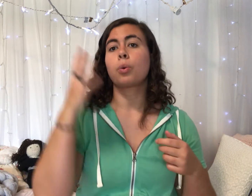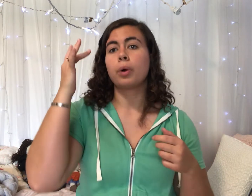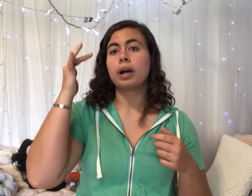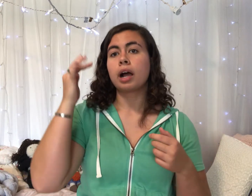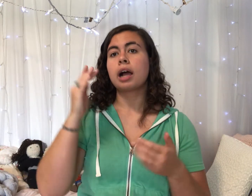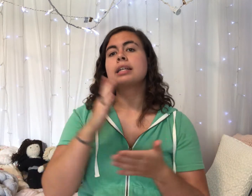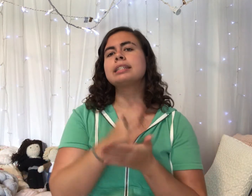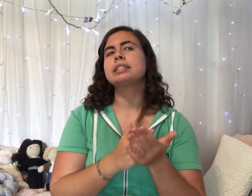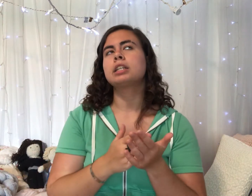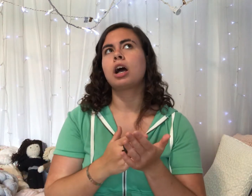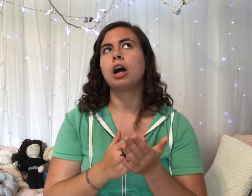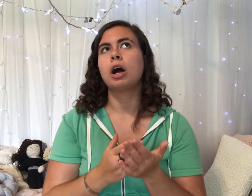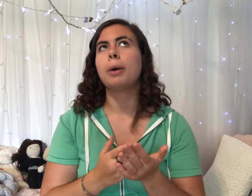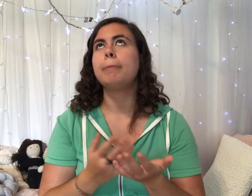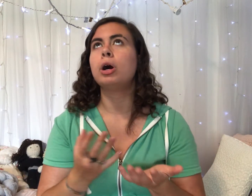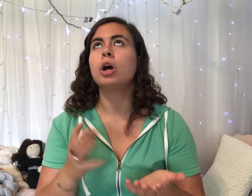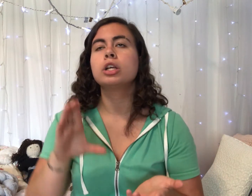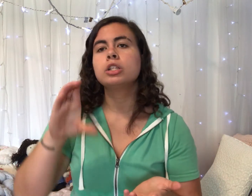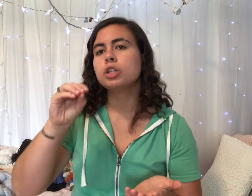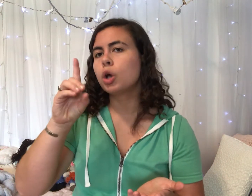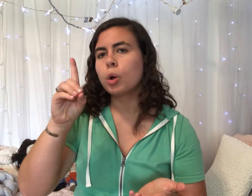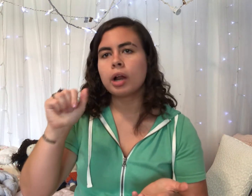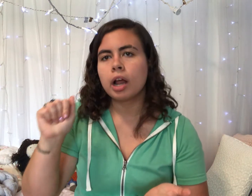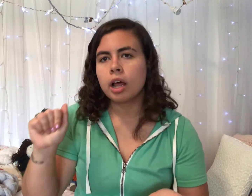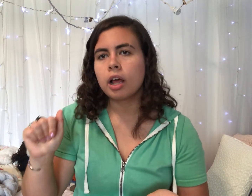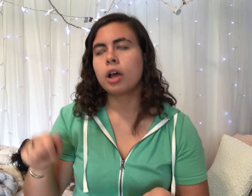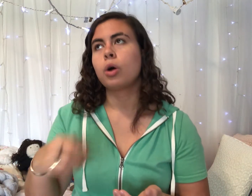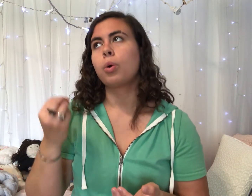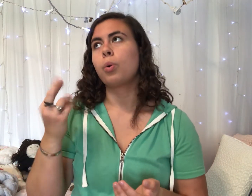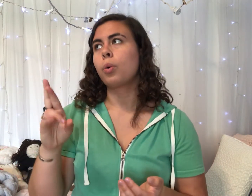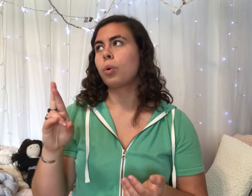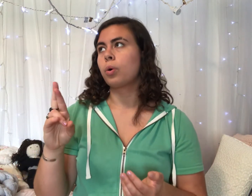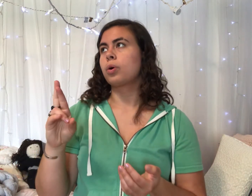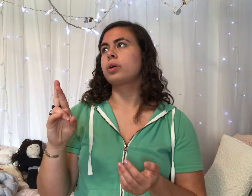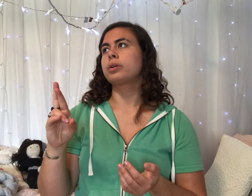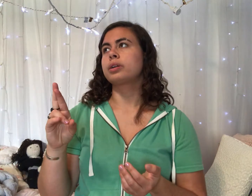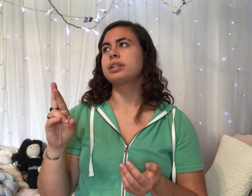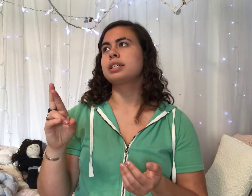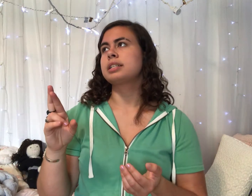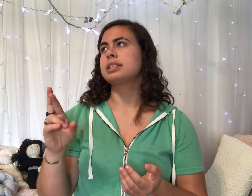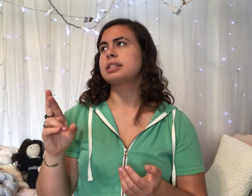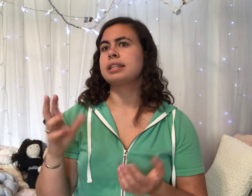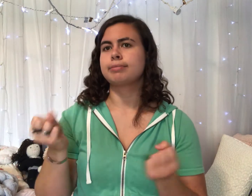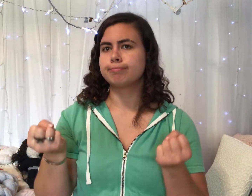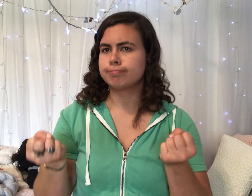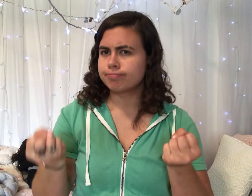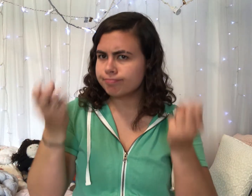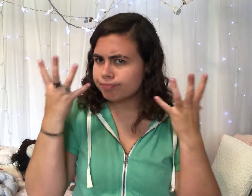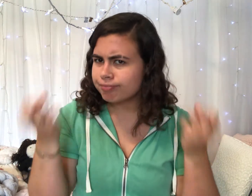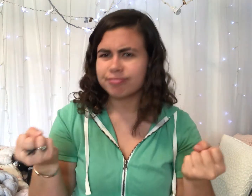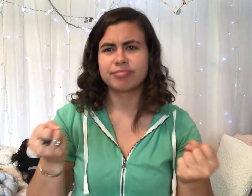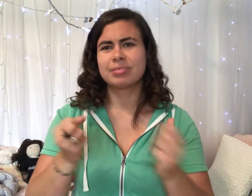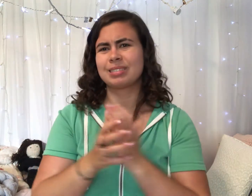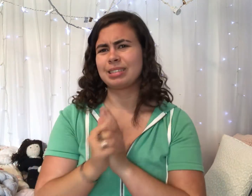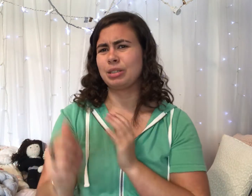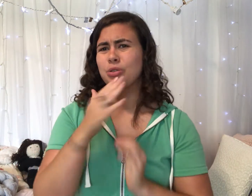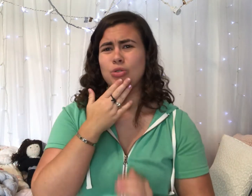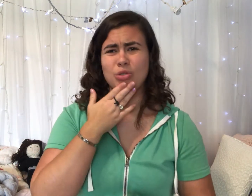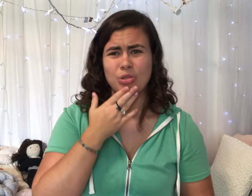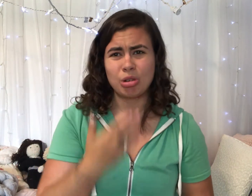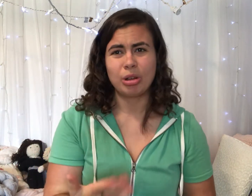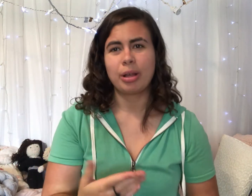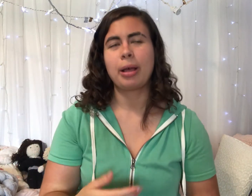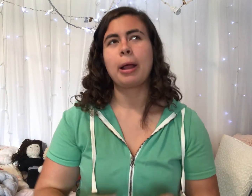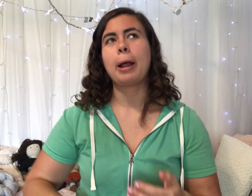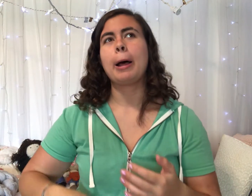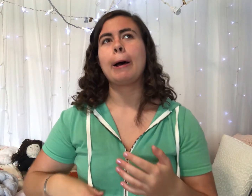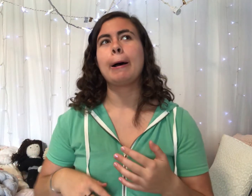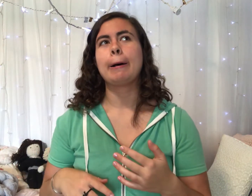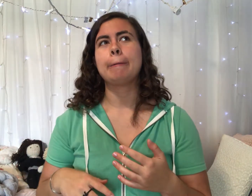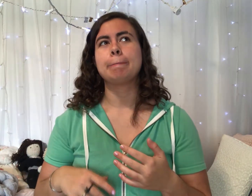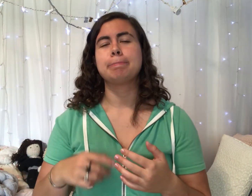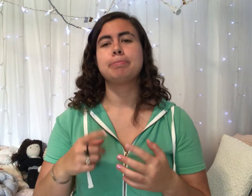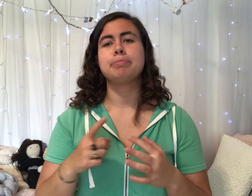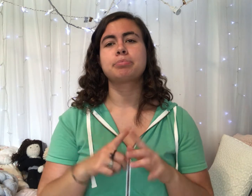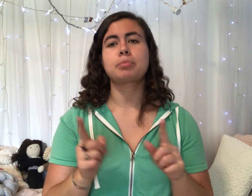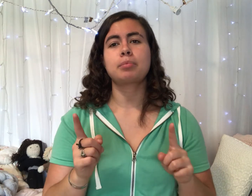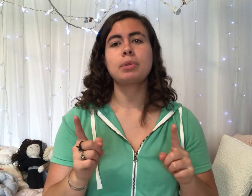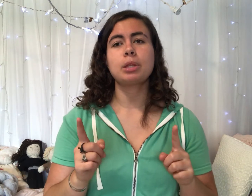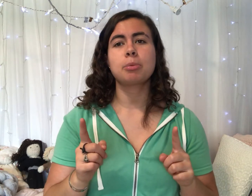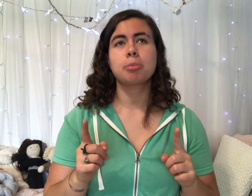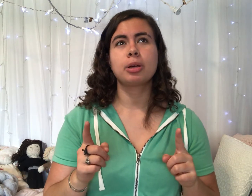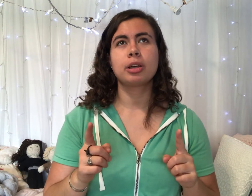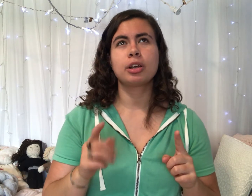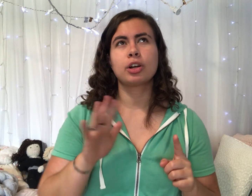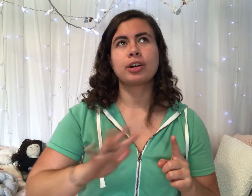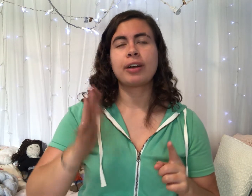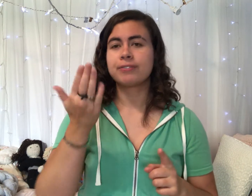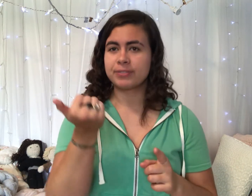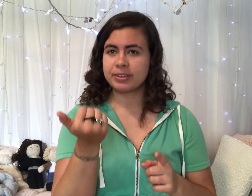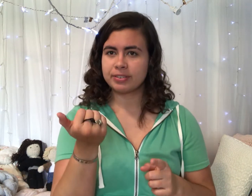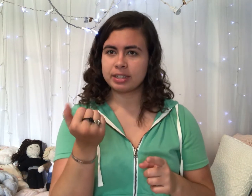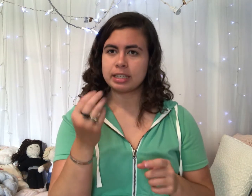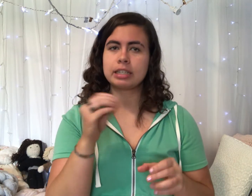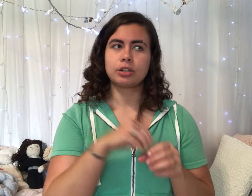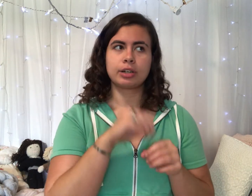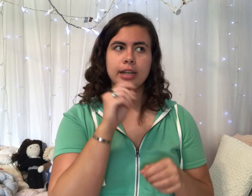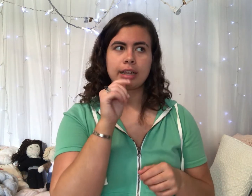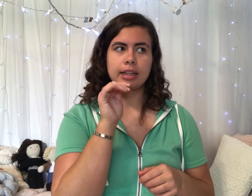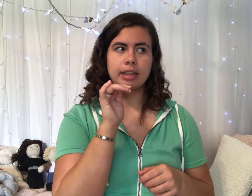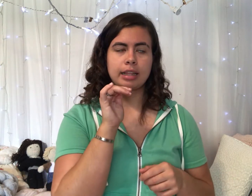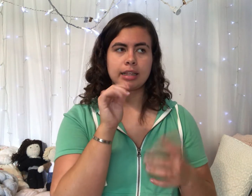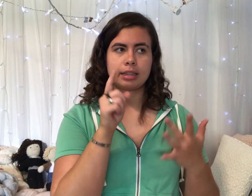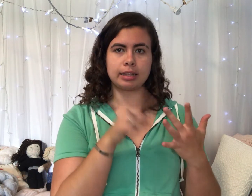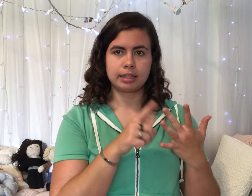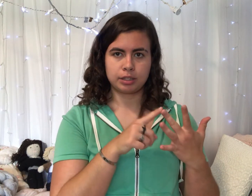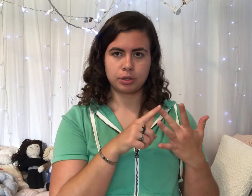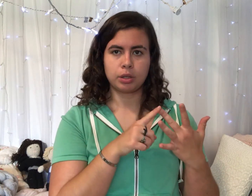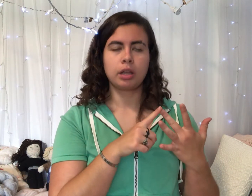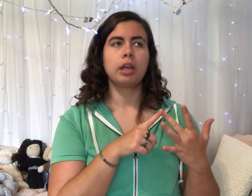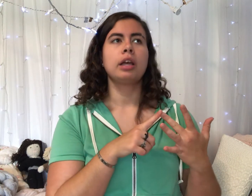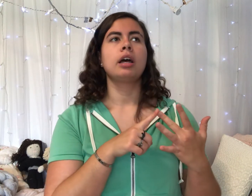because some of them are CODAs or are just really fluent already. There's around 15 students in this one.